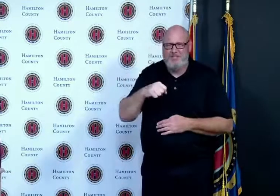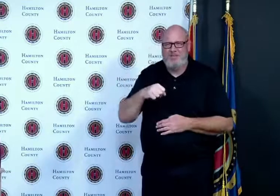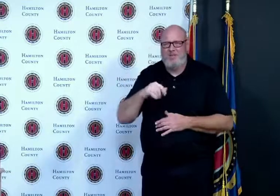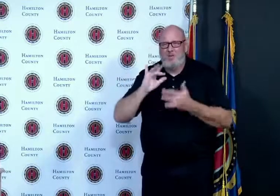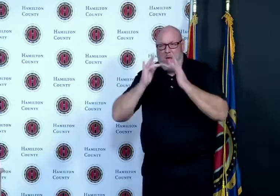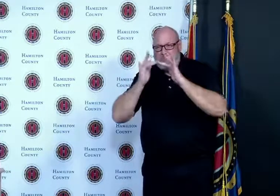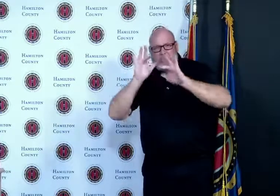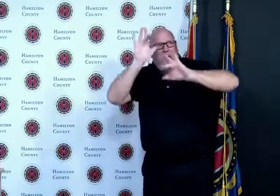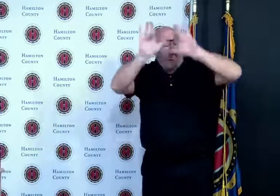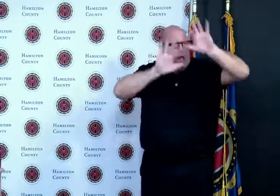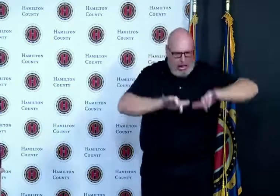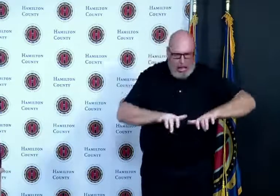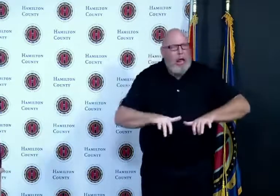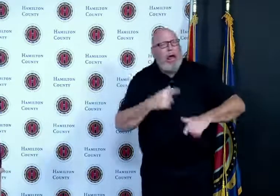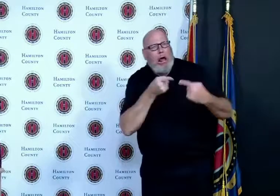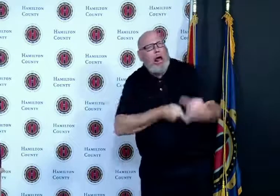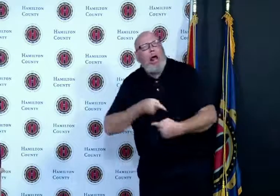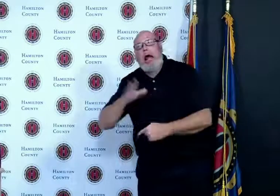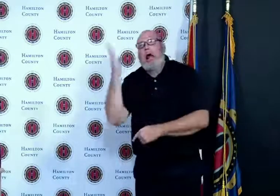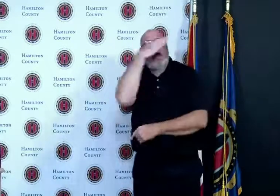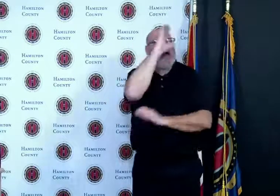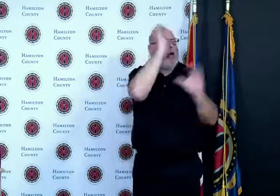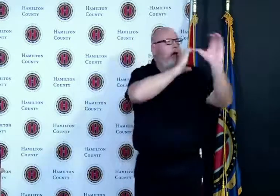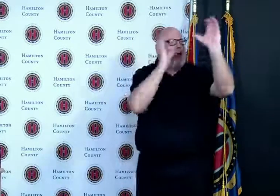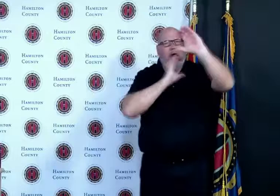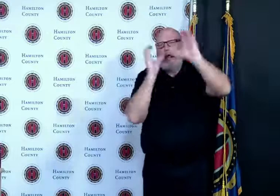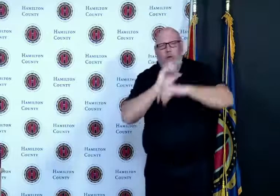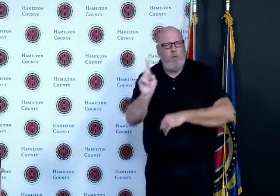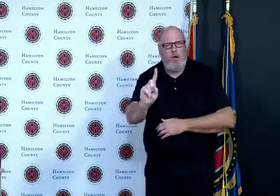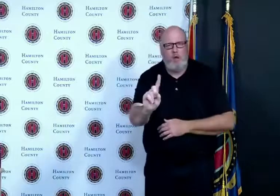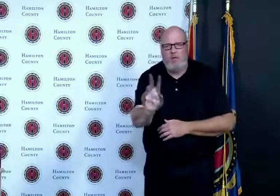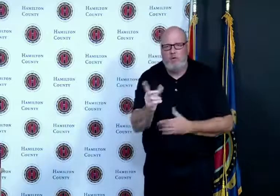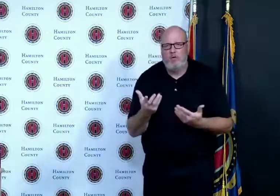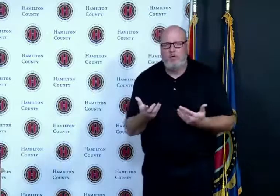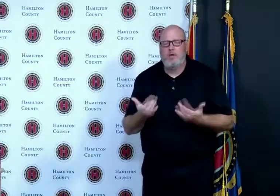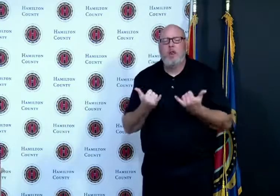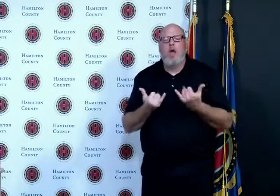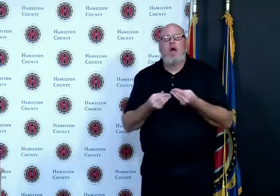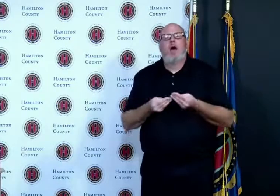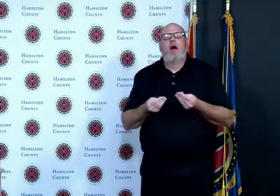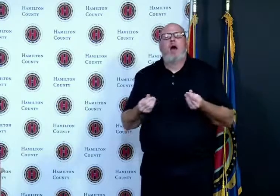trying to get vaccines that is no longer the case things have opened up we've got a lot of